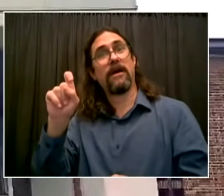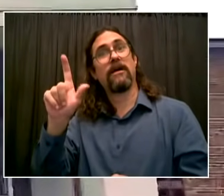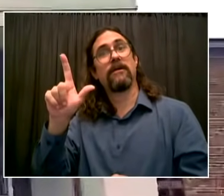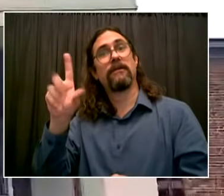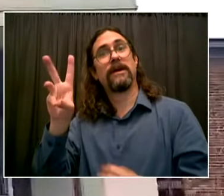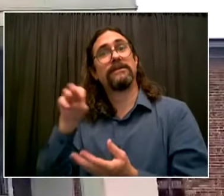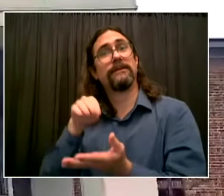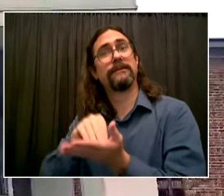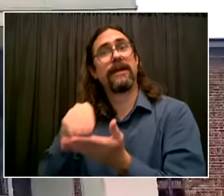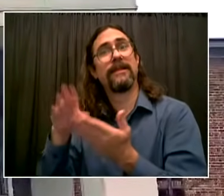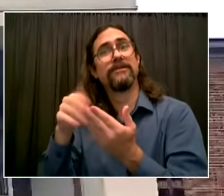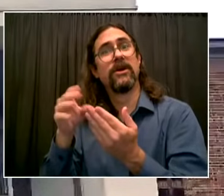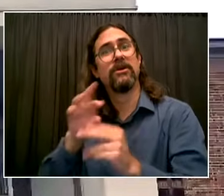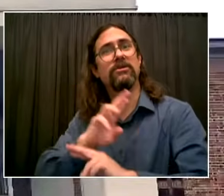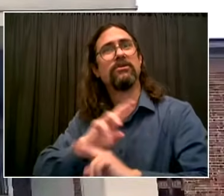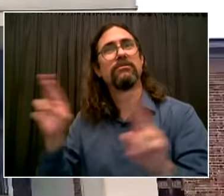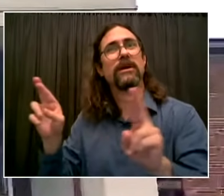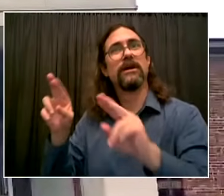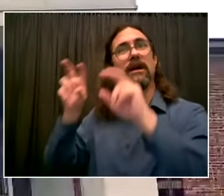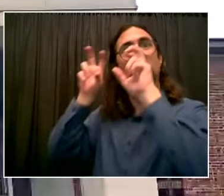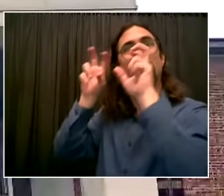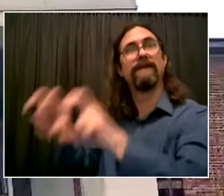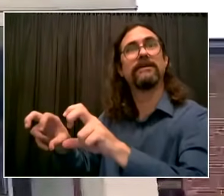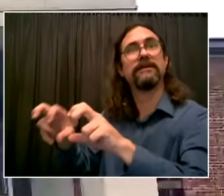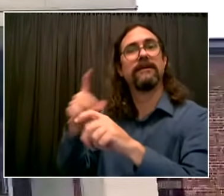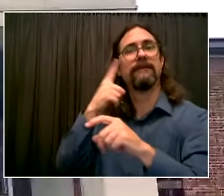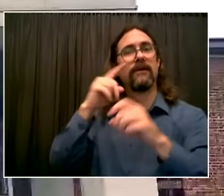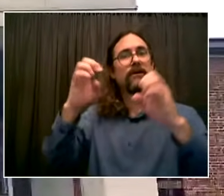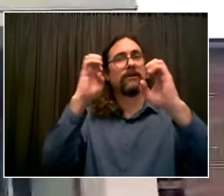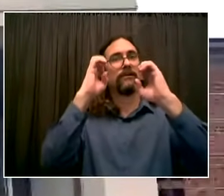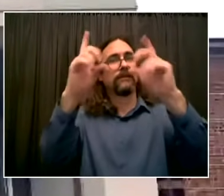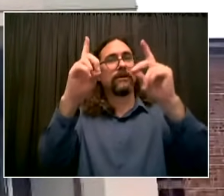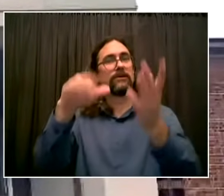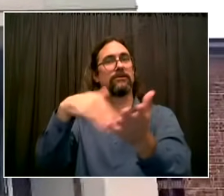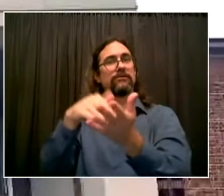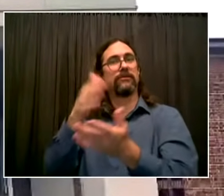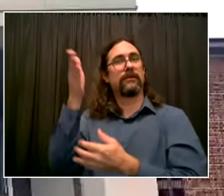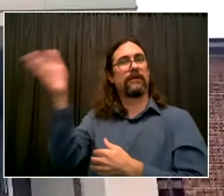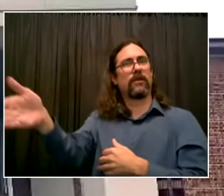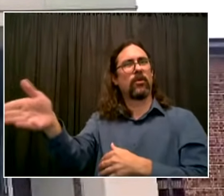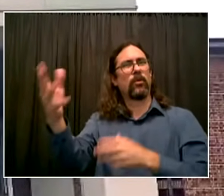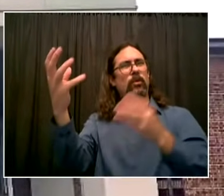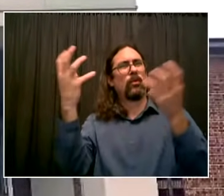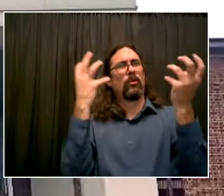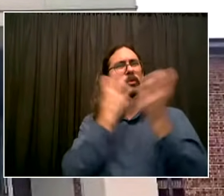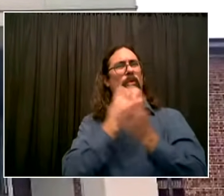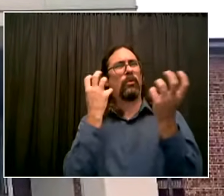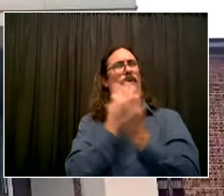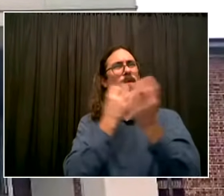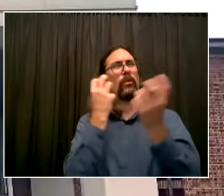FIRST TIME IN AN EDUCATION AND VISITOR CENTER AT THE FARM.